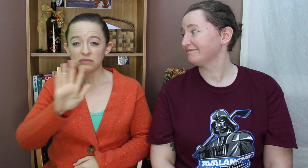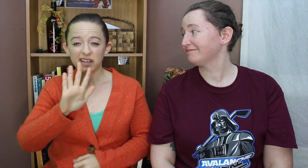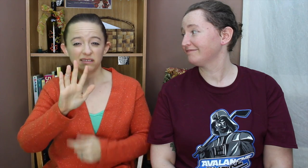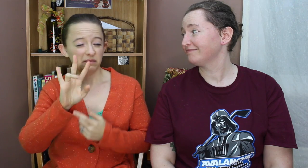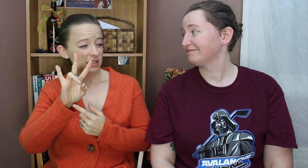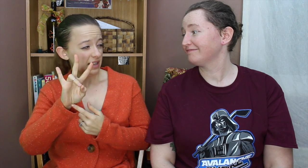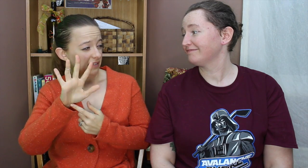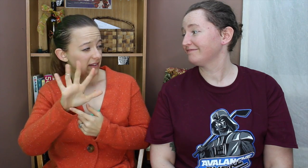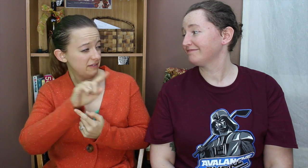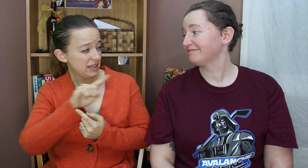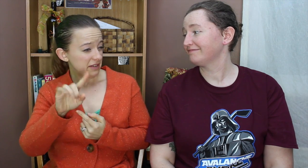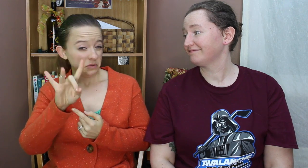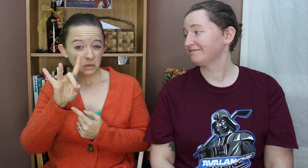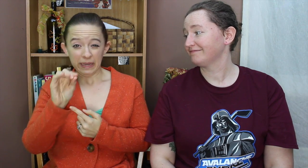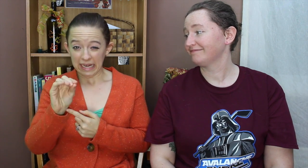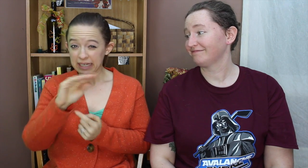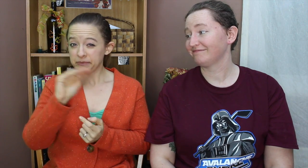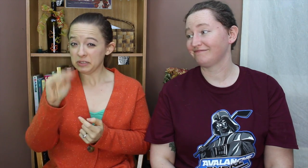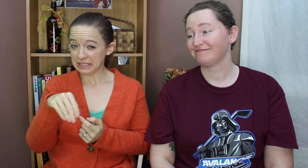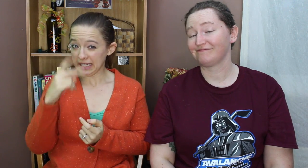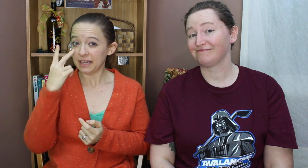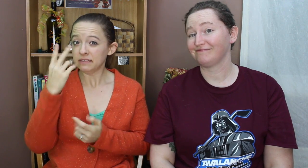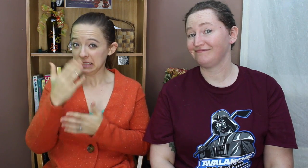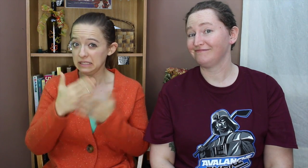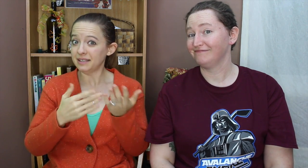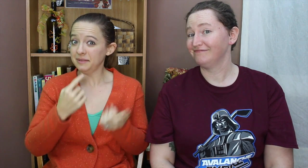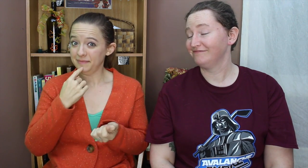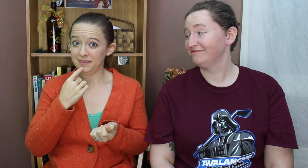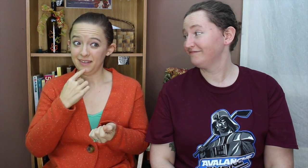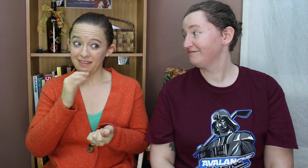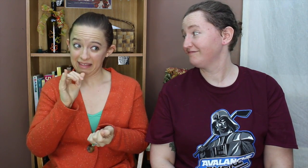It's really high. I think the figures are around 75 - 80%!